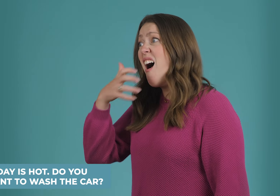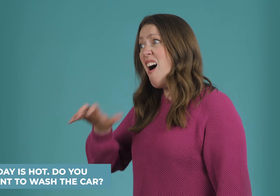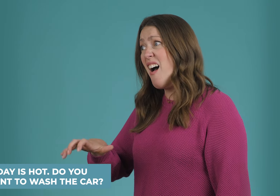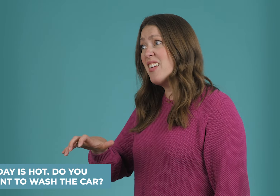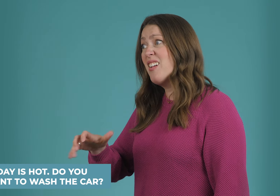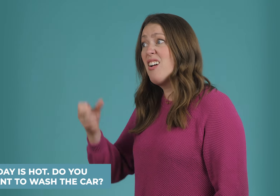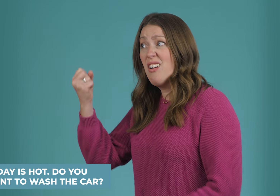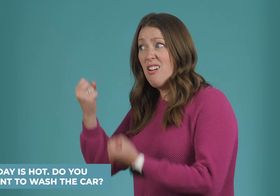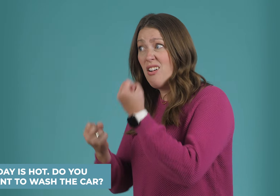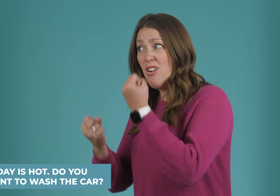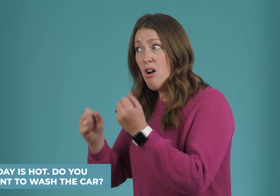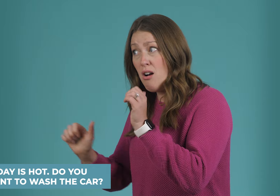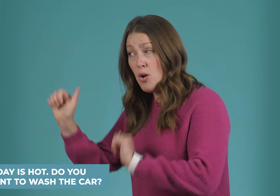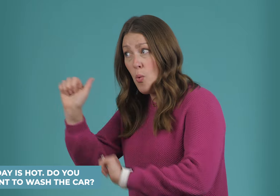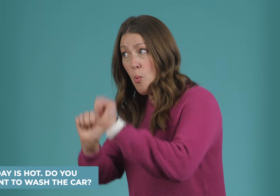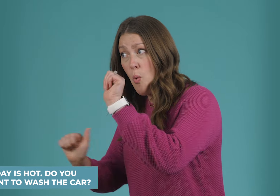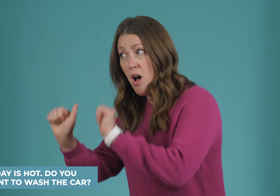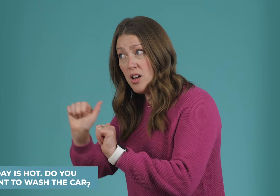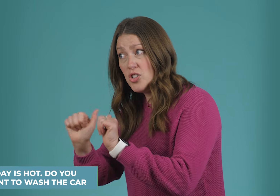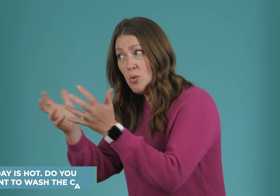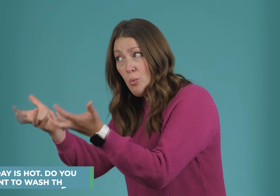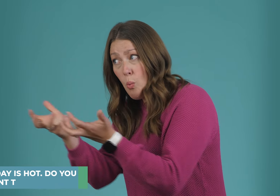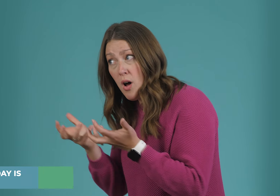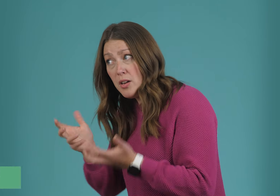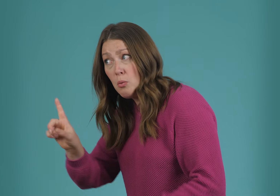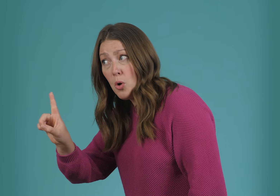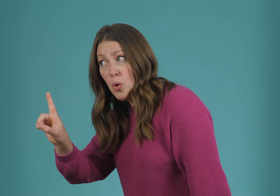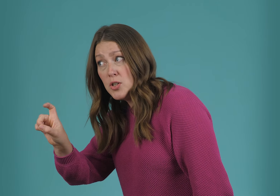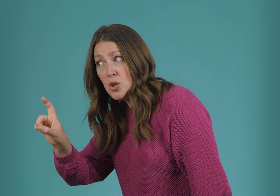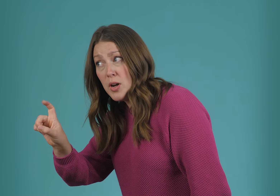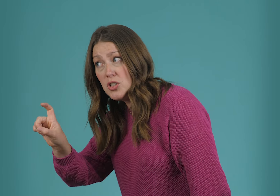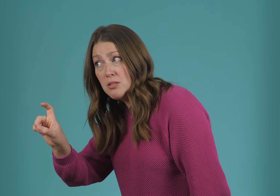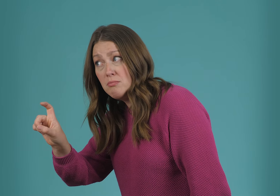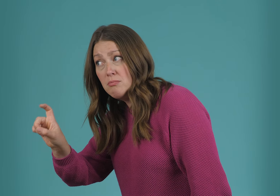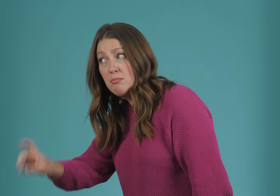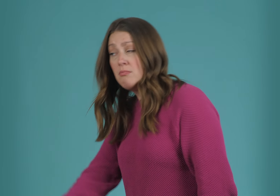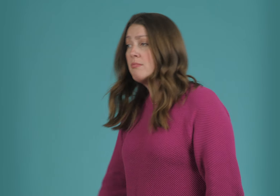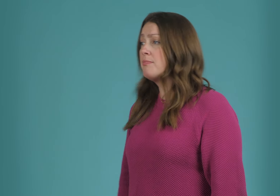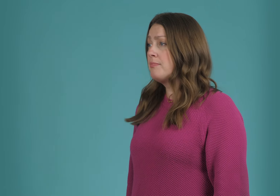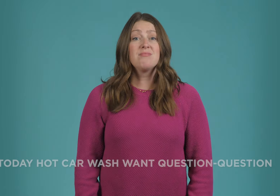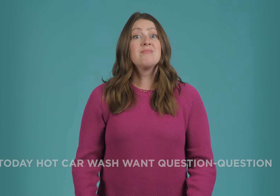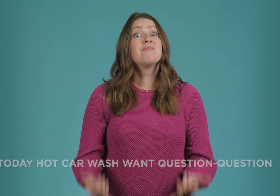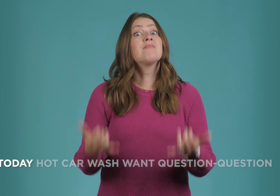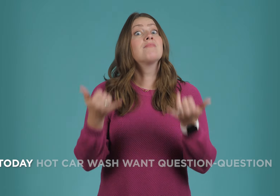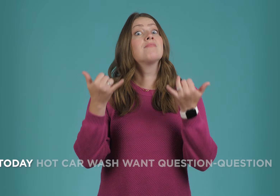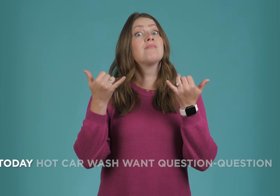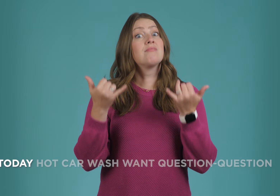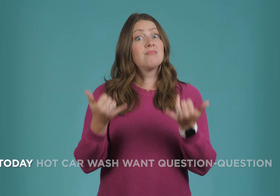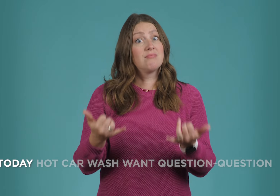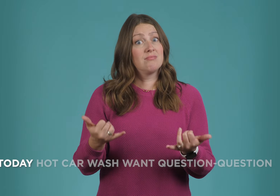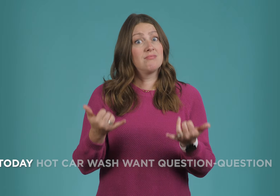Hot car wash. One question. Question.